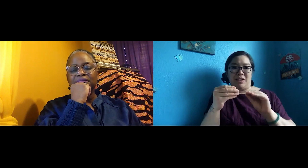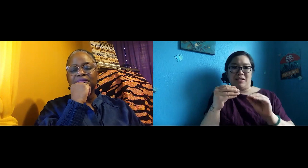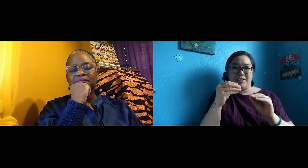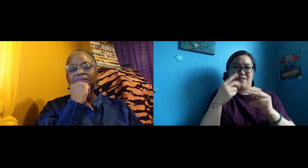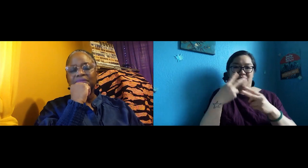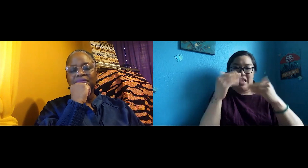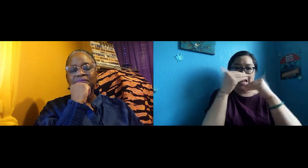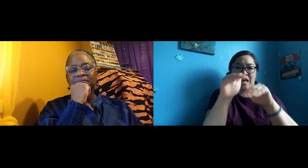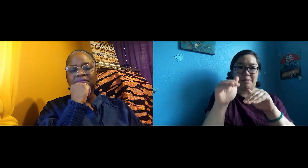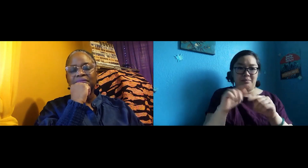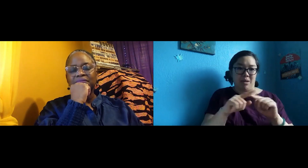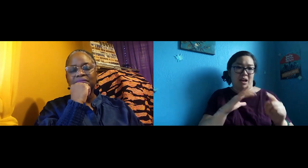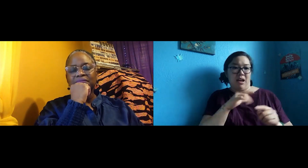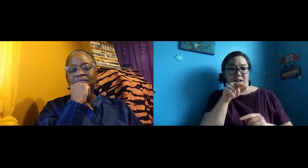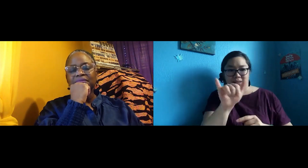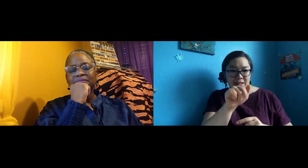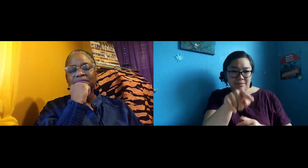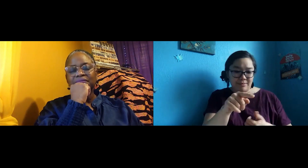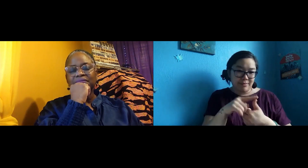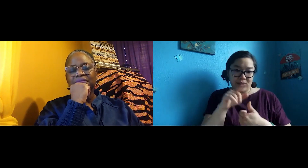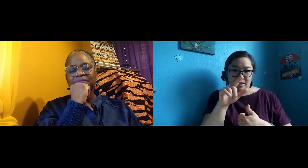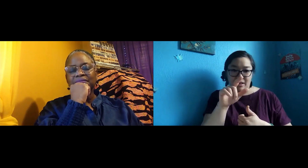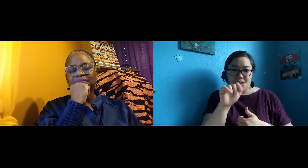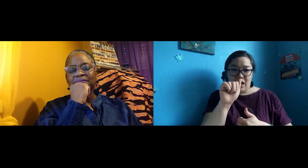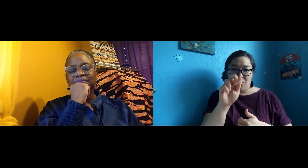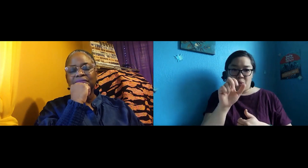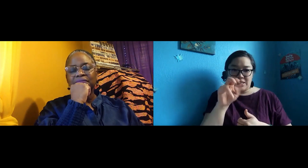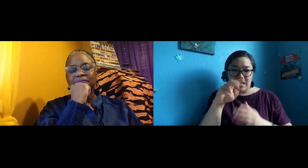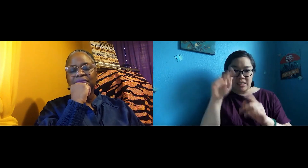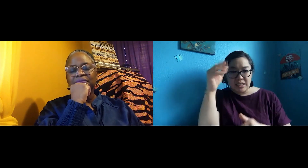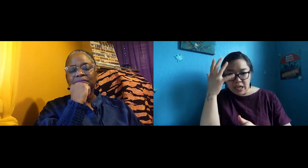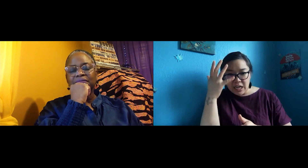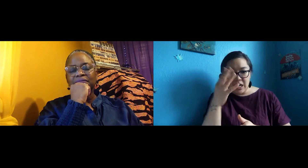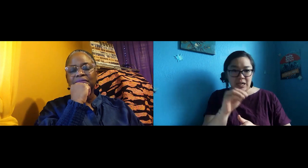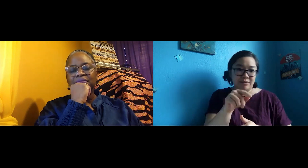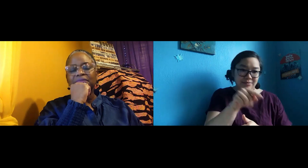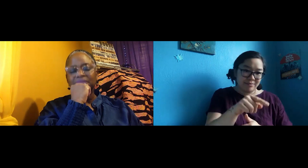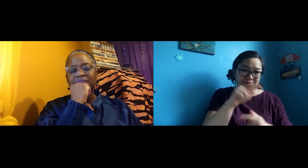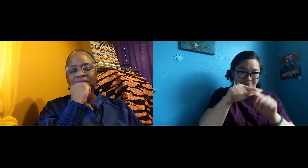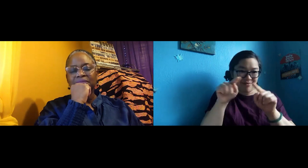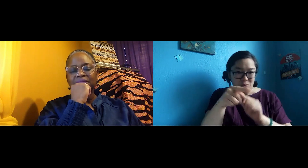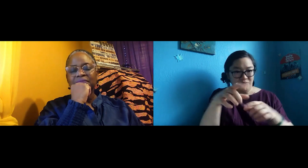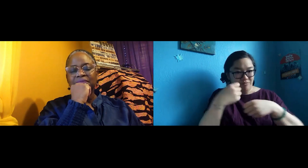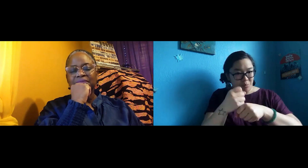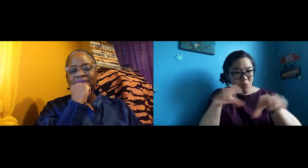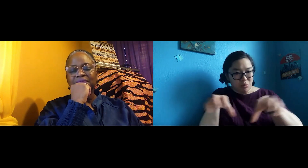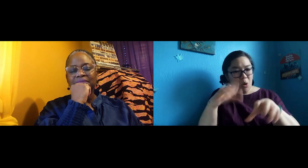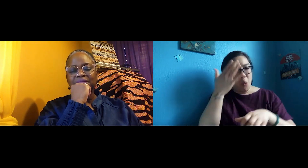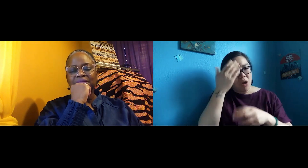stories out there. It's very limited. There's "A Raisin in the Sun", and others that you have